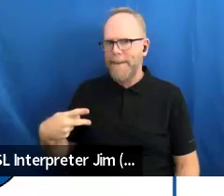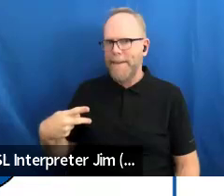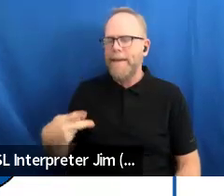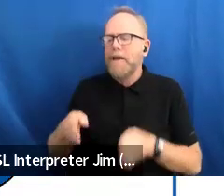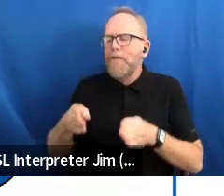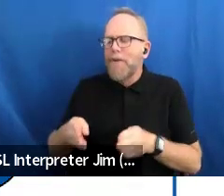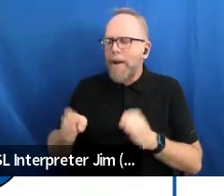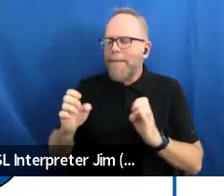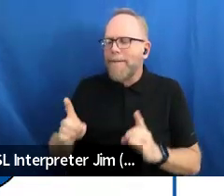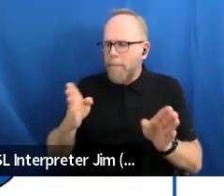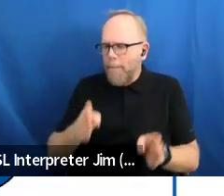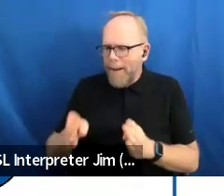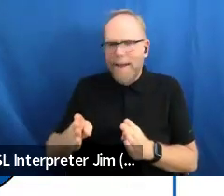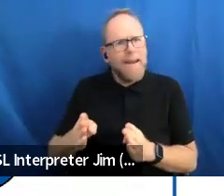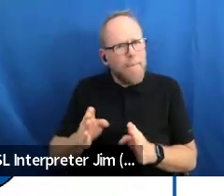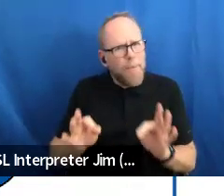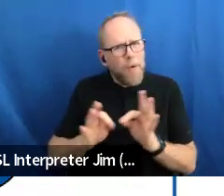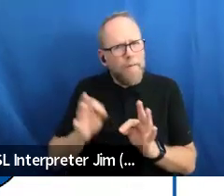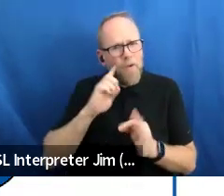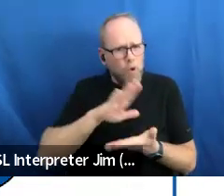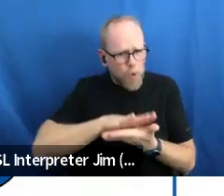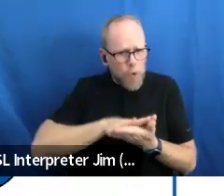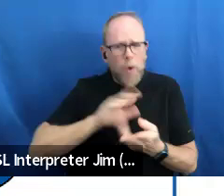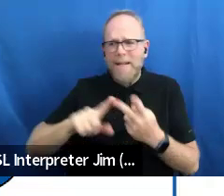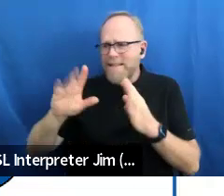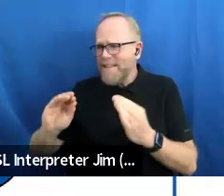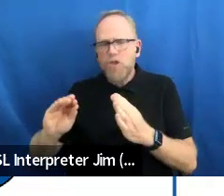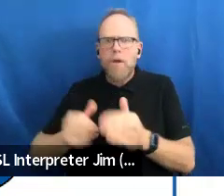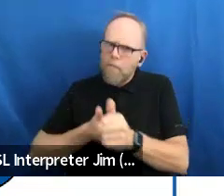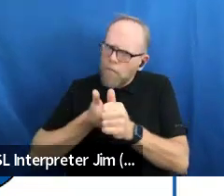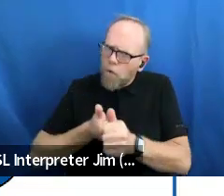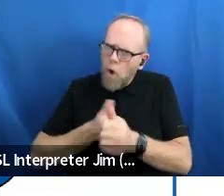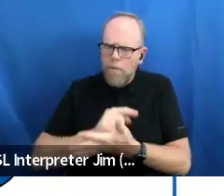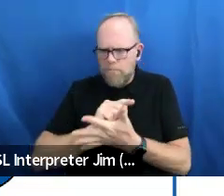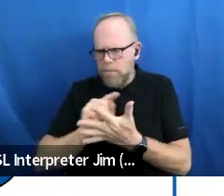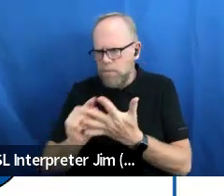school and by the teachers, et cetera. And so that's supposed to in addition to